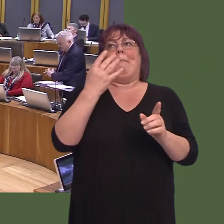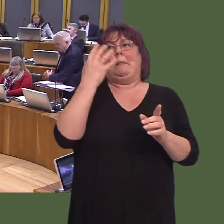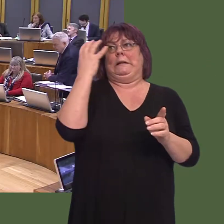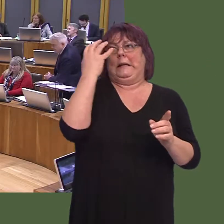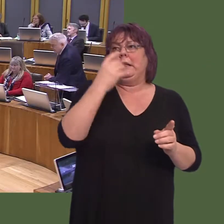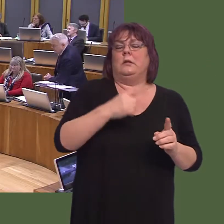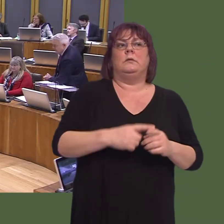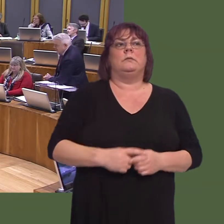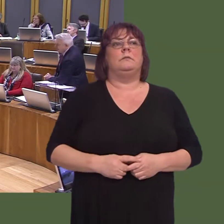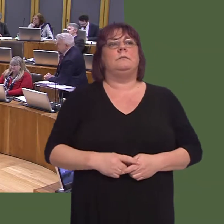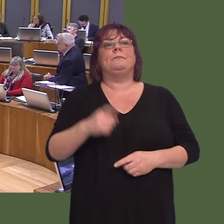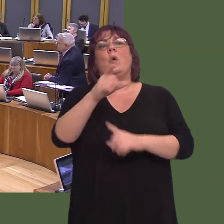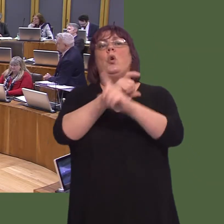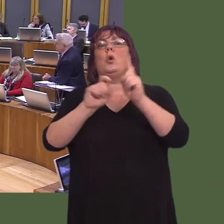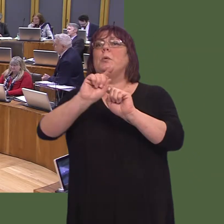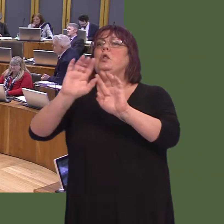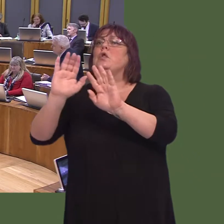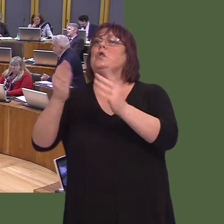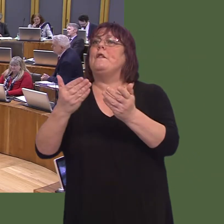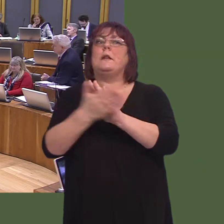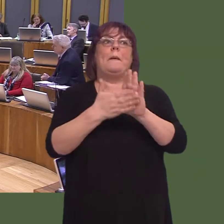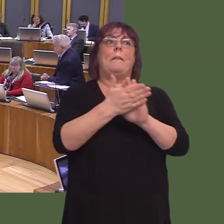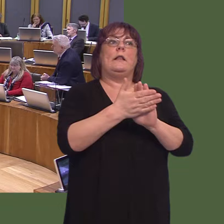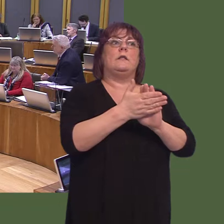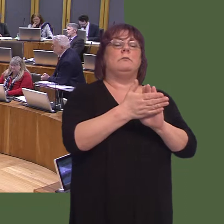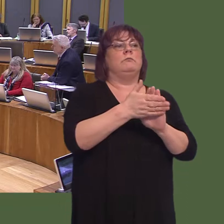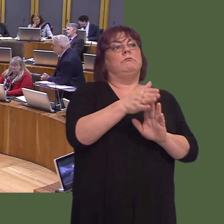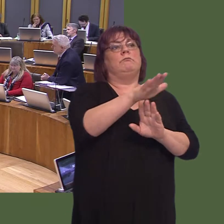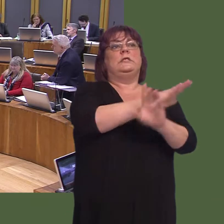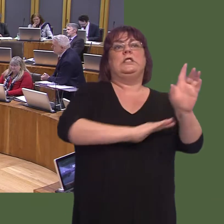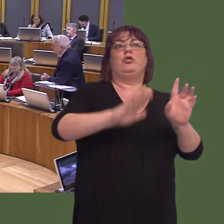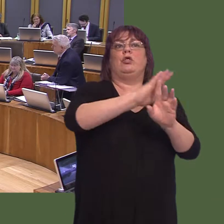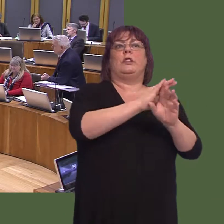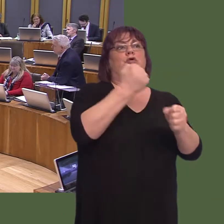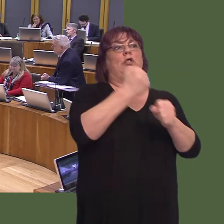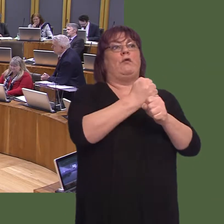Community services should not be used as an excuse to close district general hospitals.